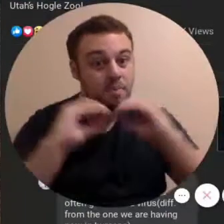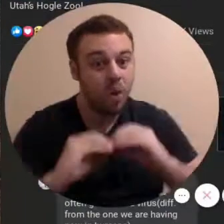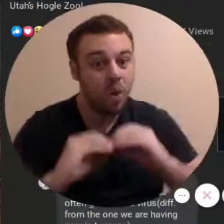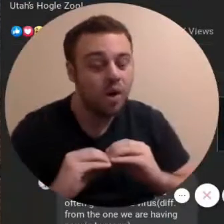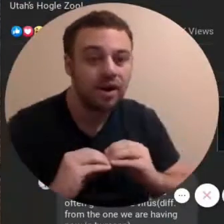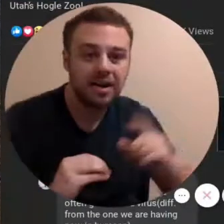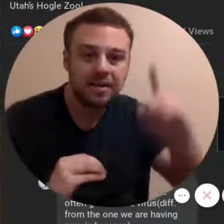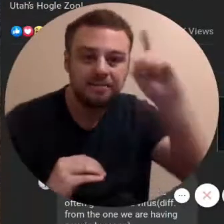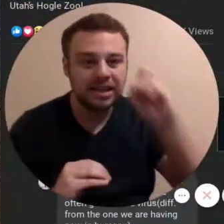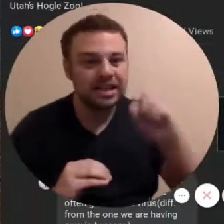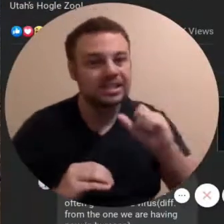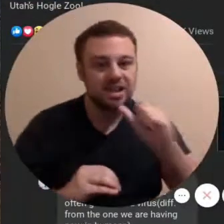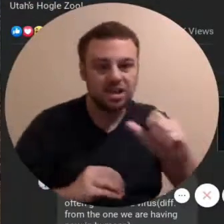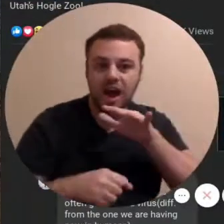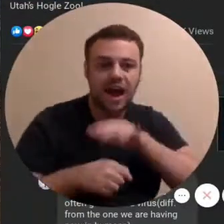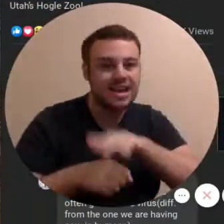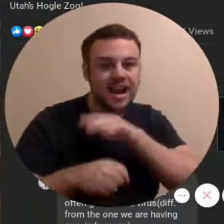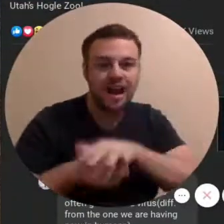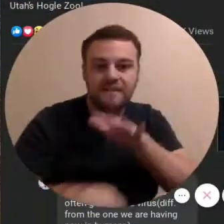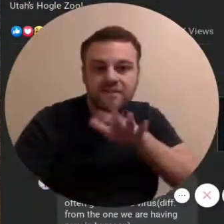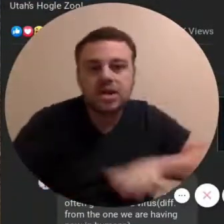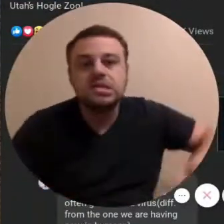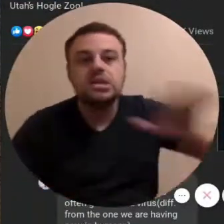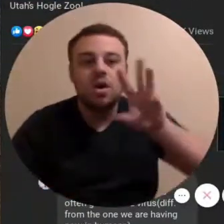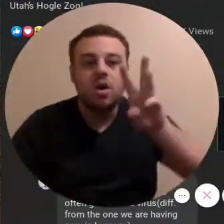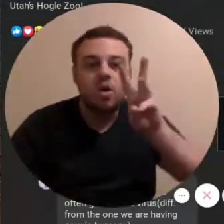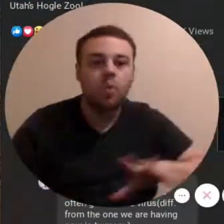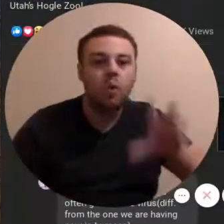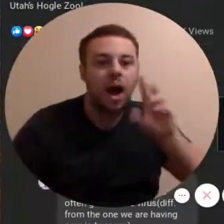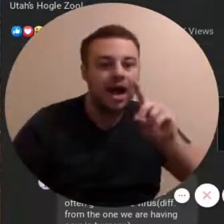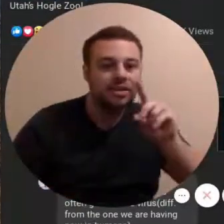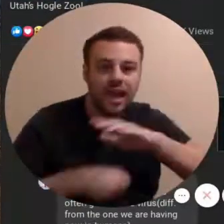And they have to go where their prey animals go. And since the deer go in